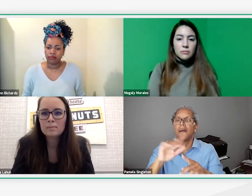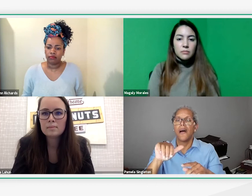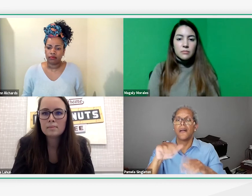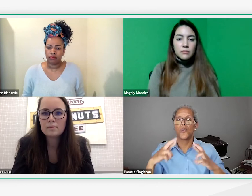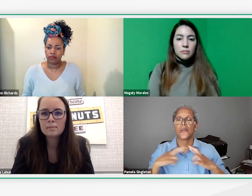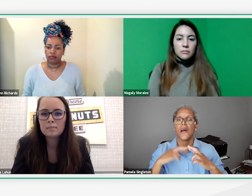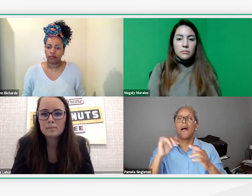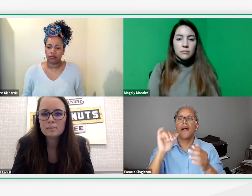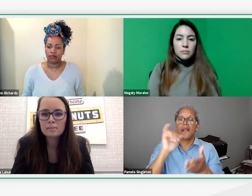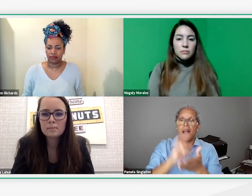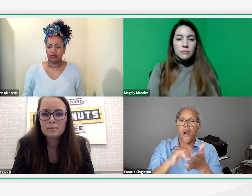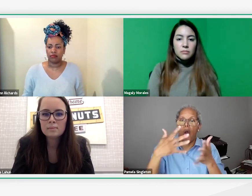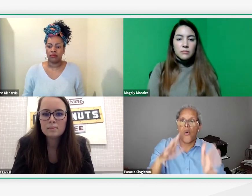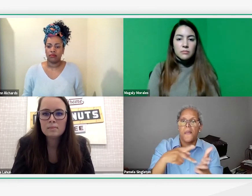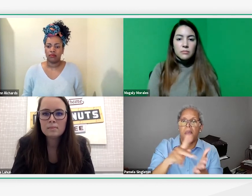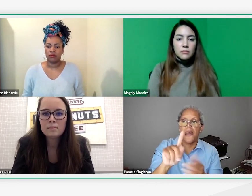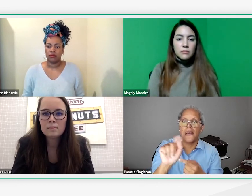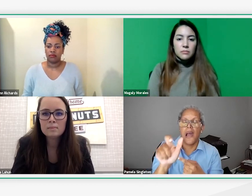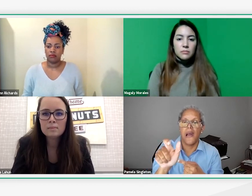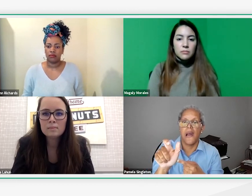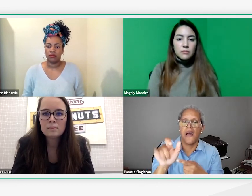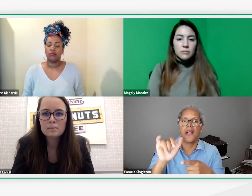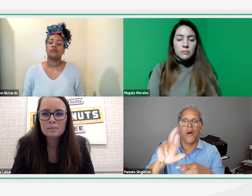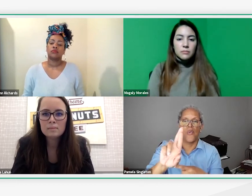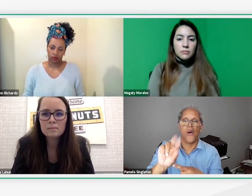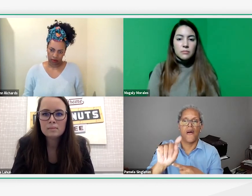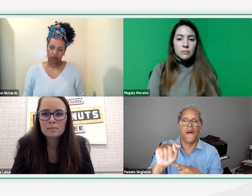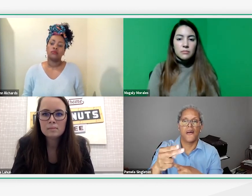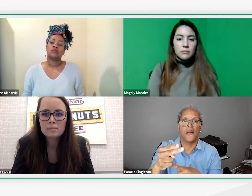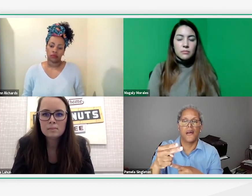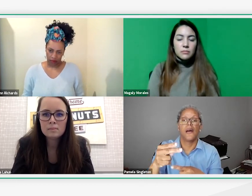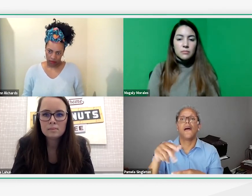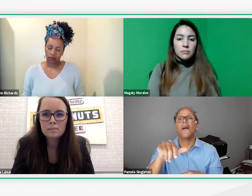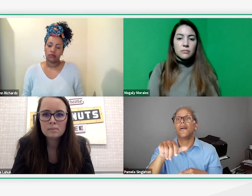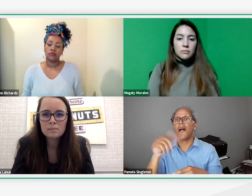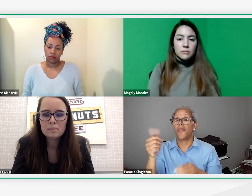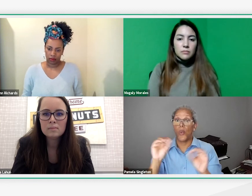type of retirement account in which your taxes are already paid.